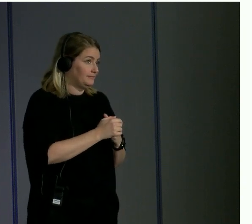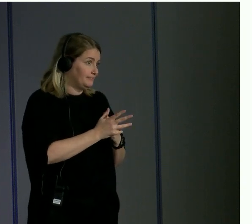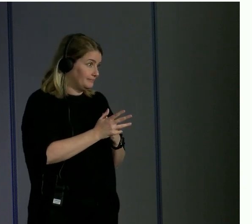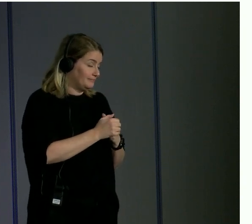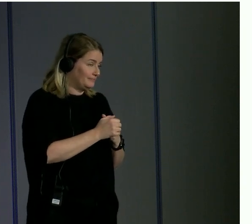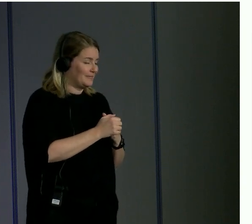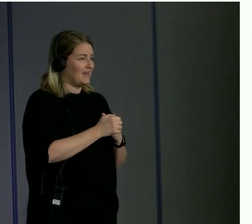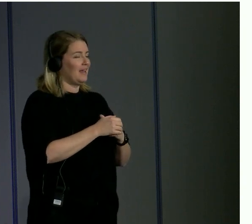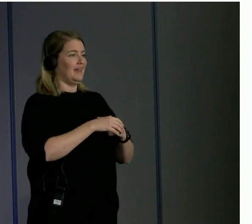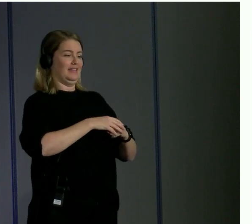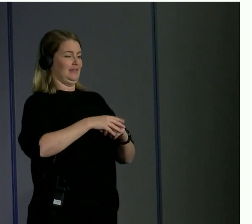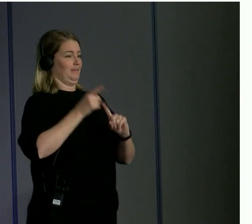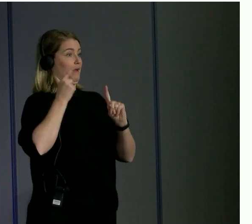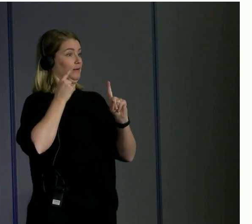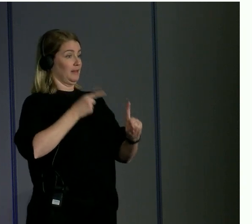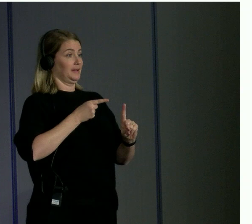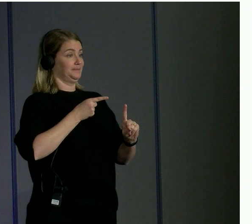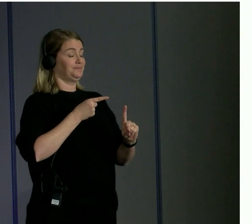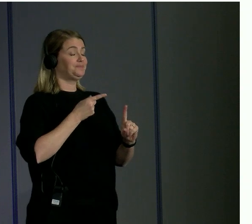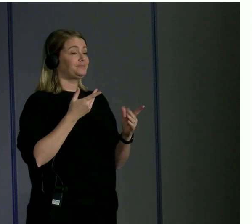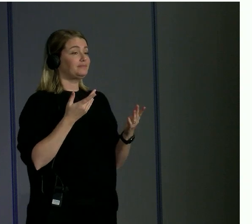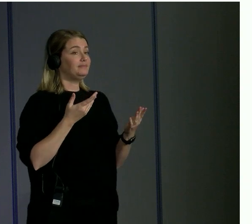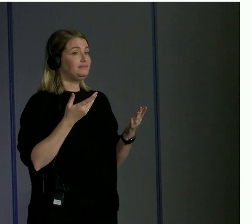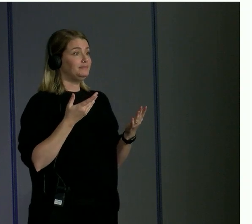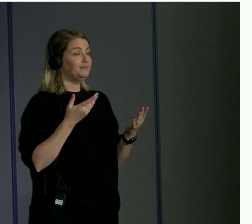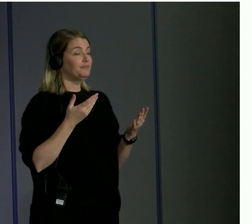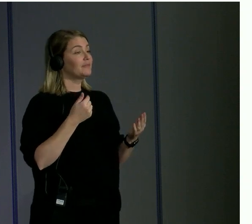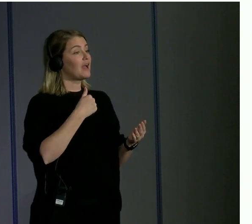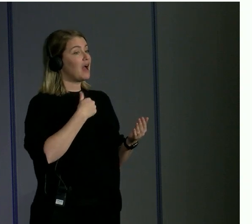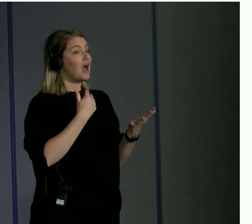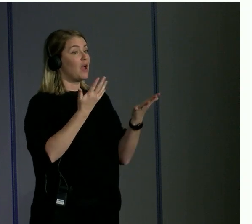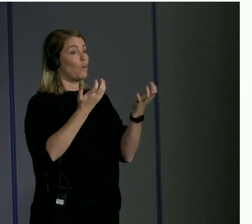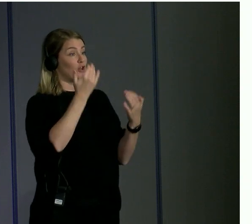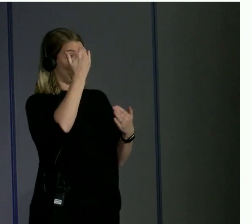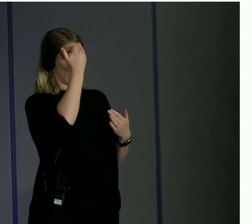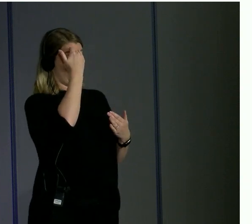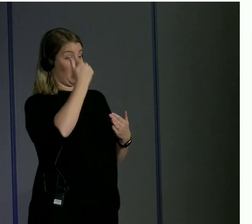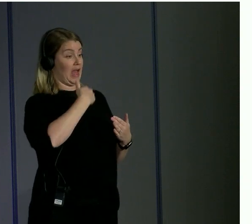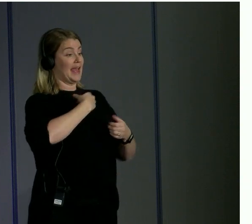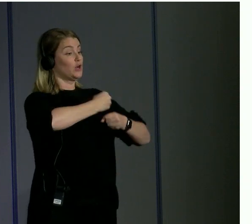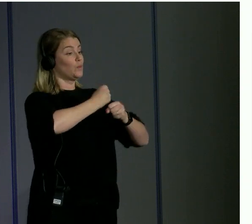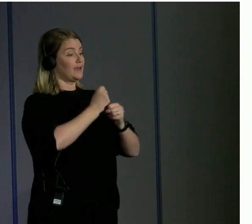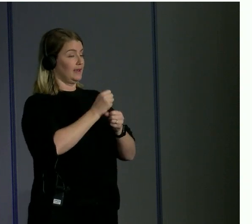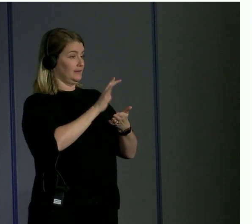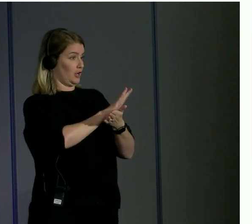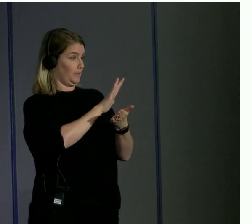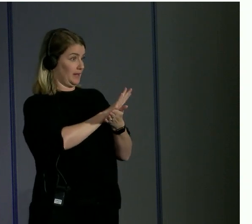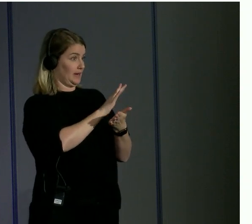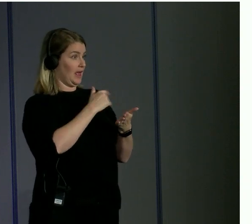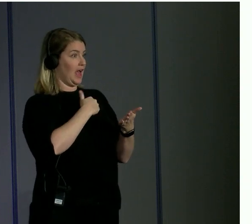The bottom line to it is I want to know that when I create this document, I have maximized